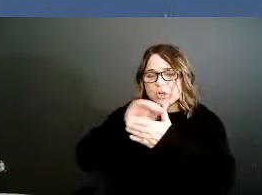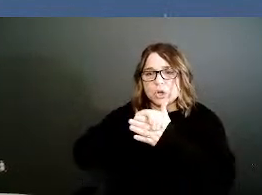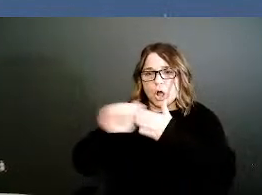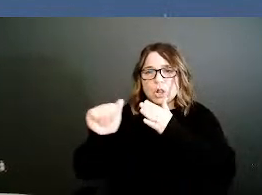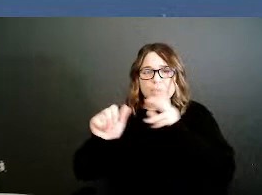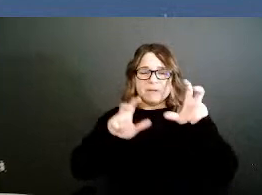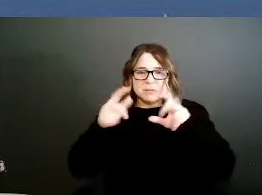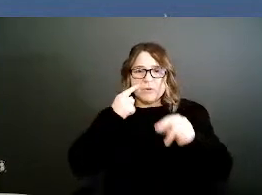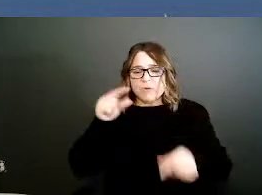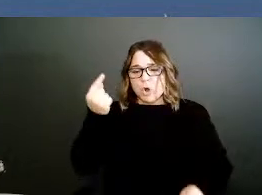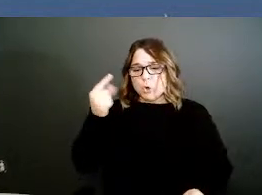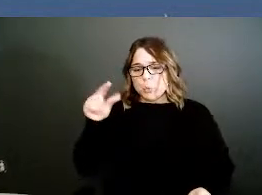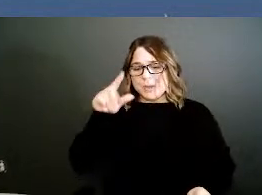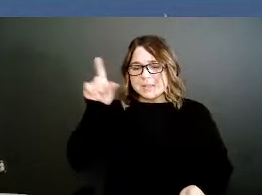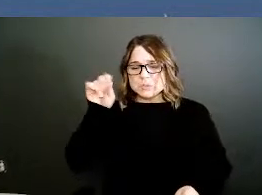DEVELOPMENT. SO THAT'S ALL.